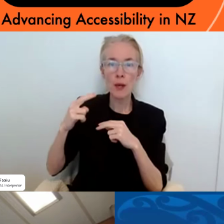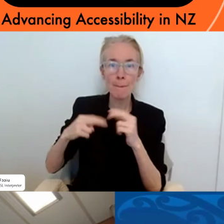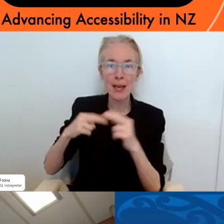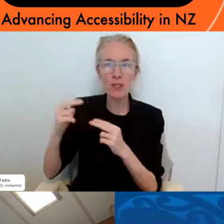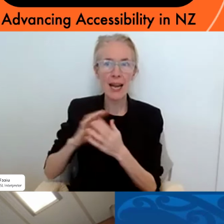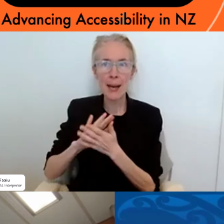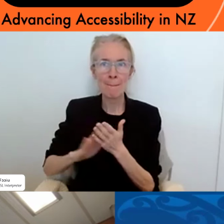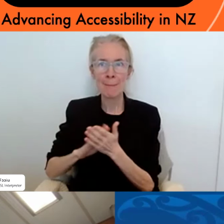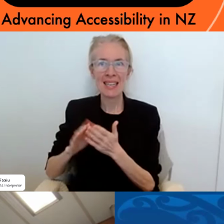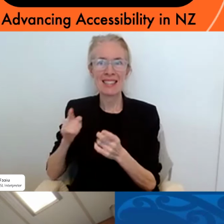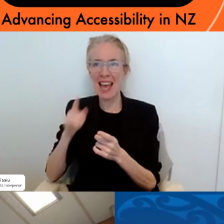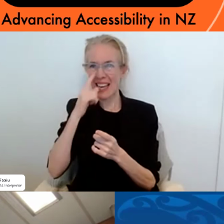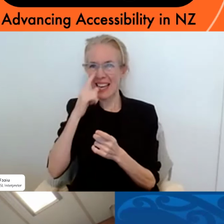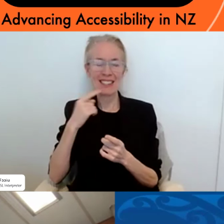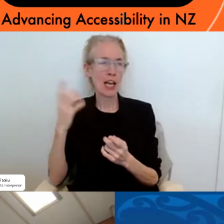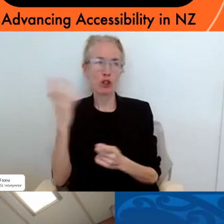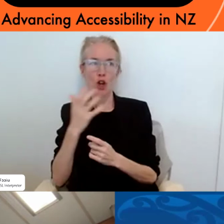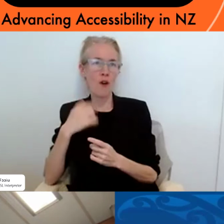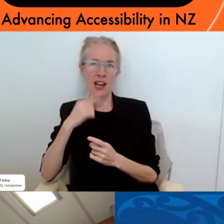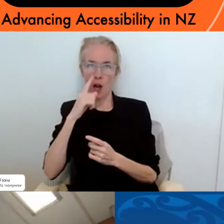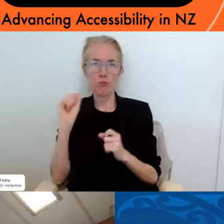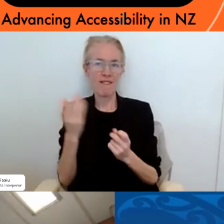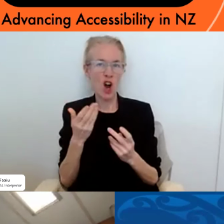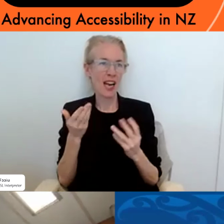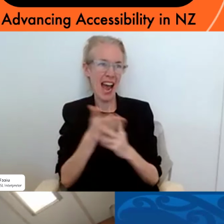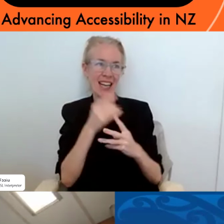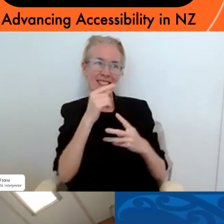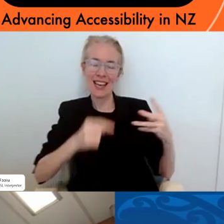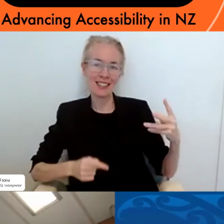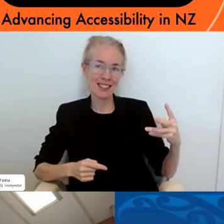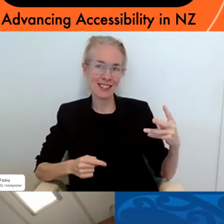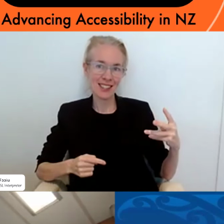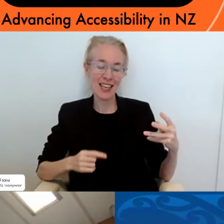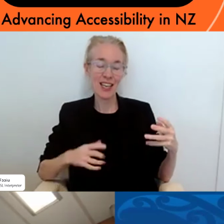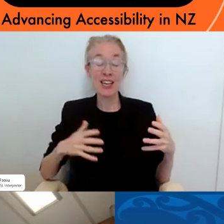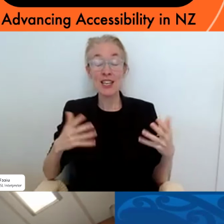that as well. So from our point of view, I mentioned the standard